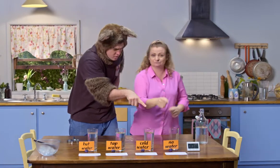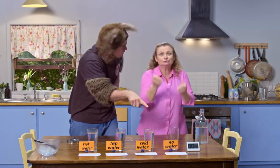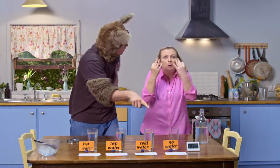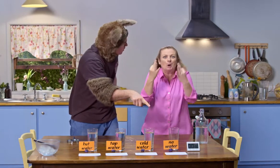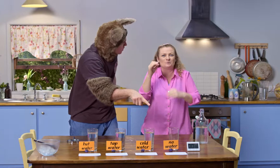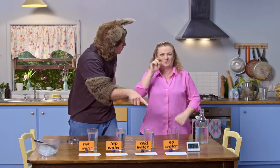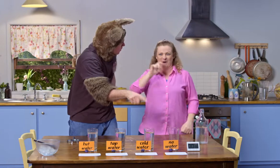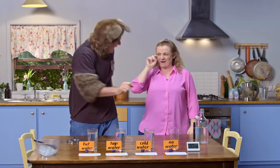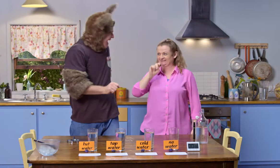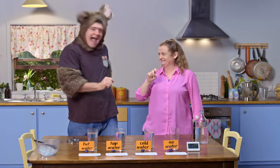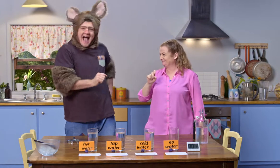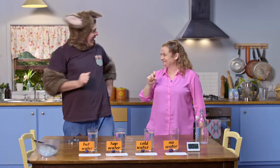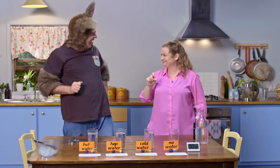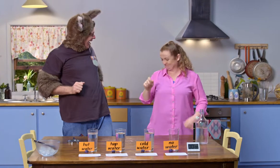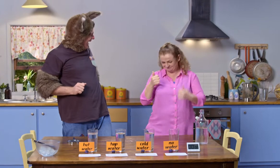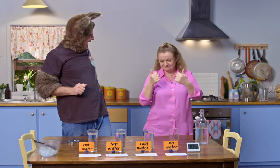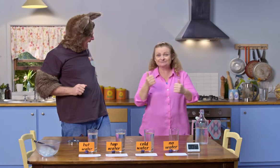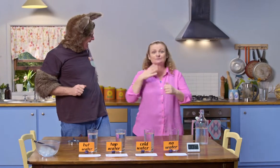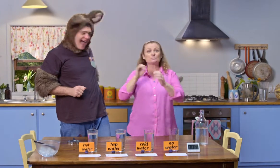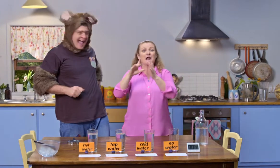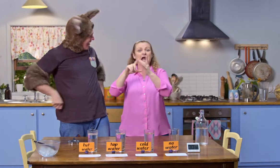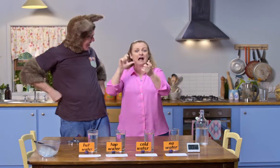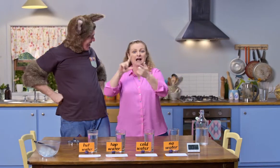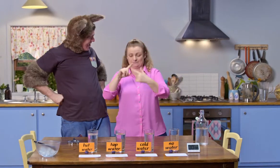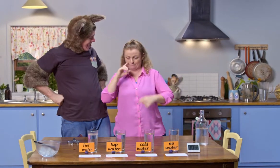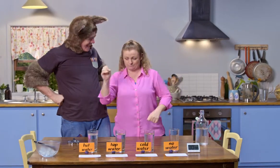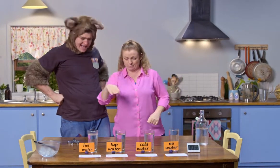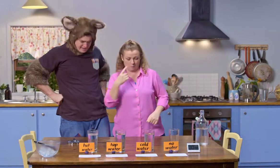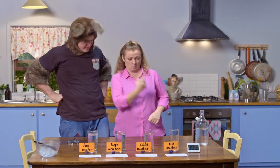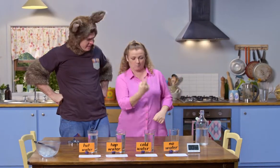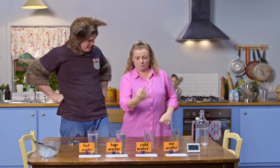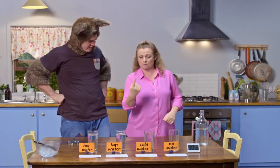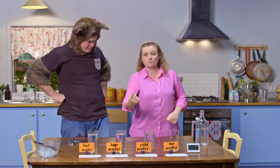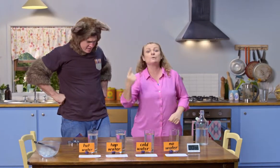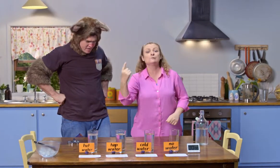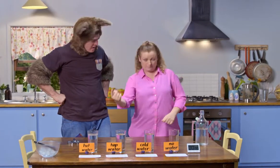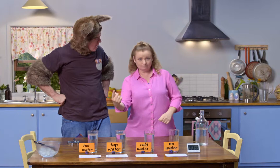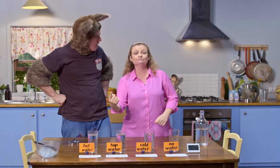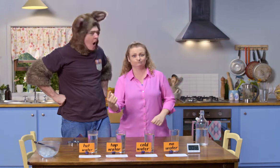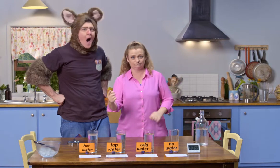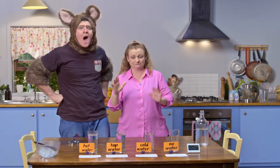And this one's got no water. Now we need to put an ice cube in each of the glasses,